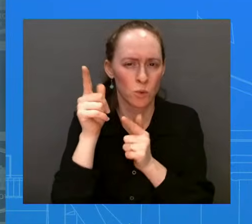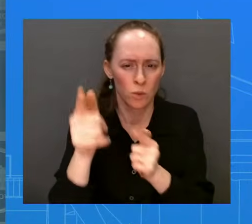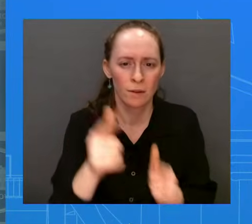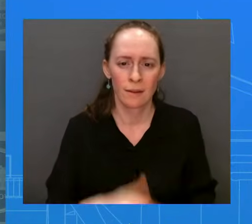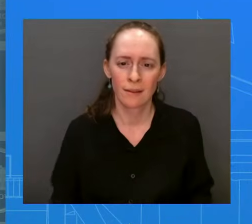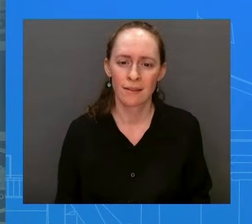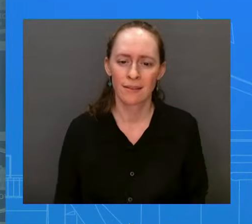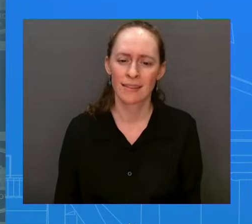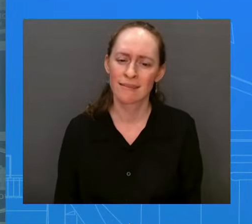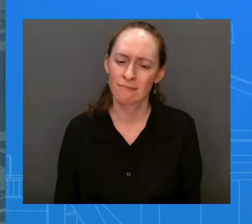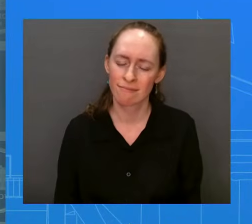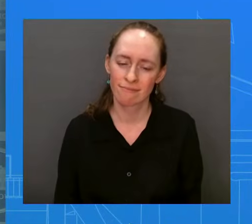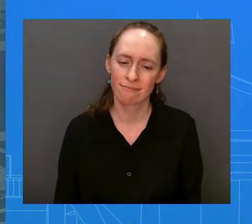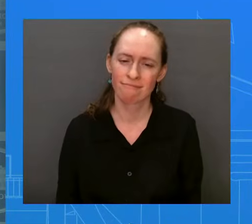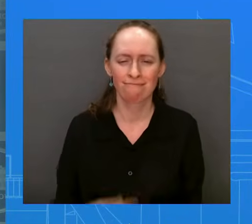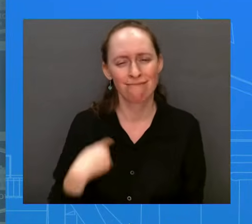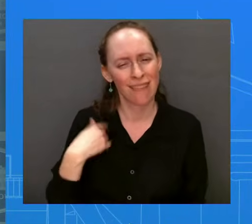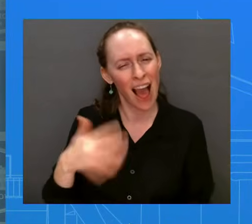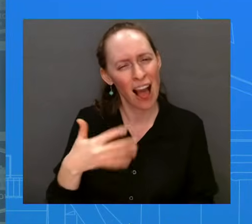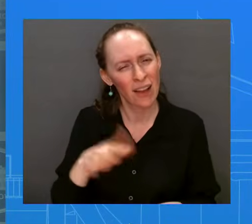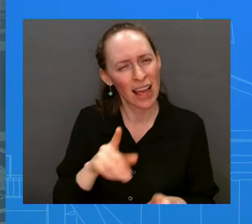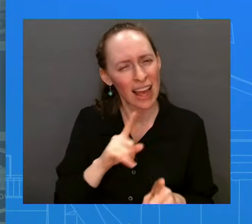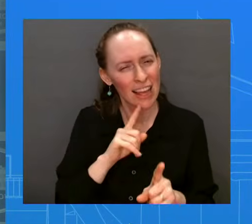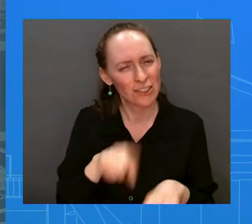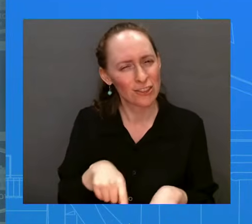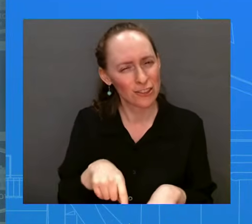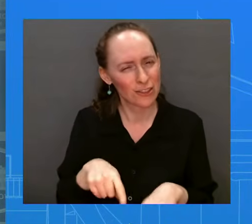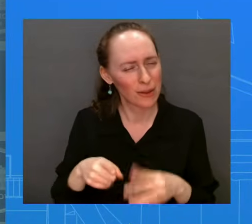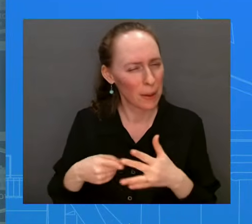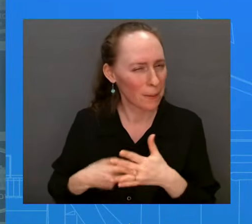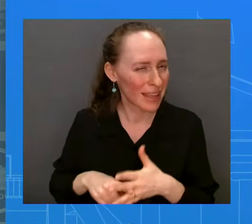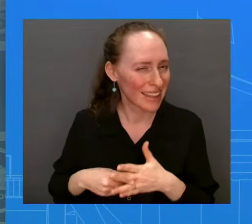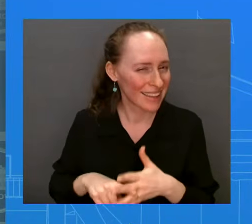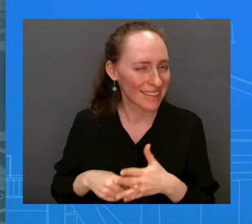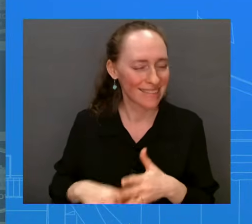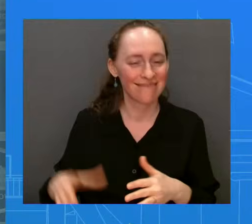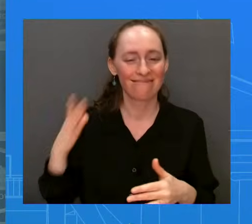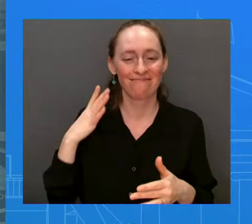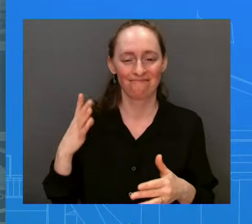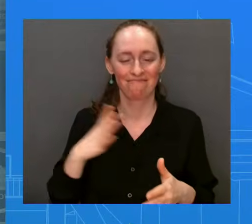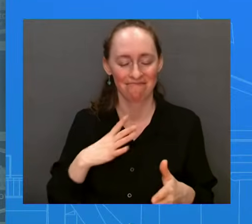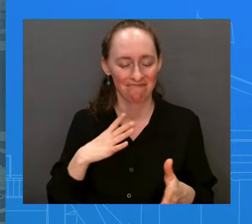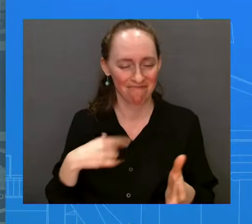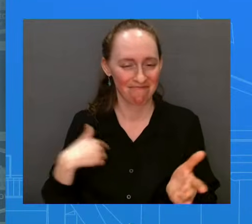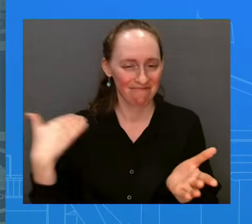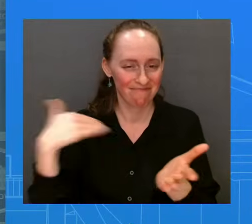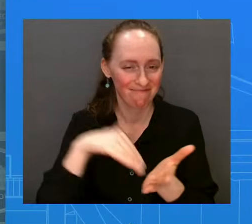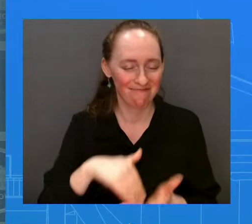I mean, really, two reasons here. And these are in -- certainly in --